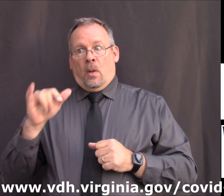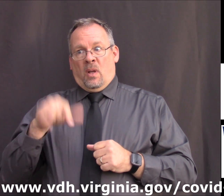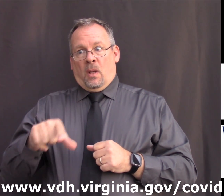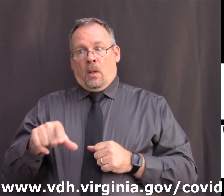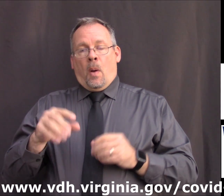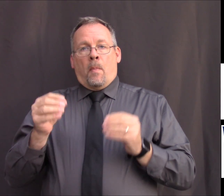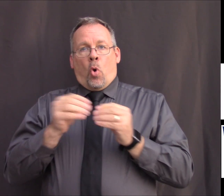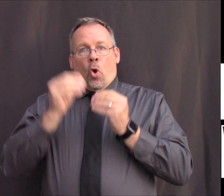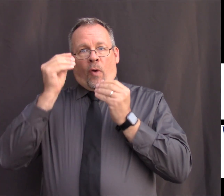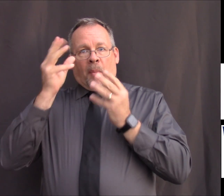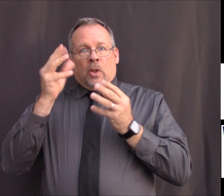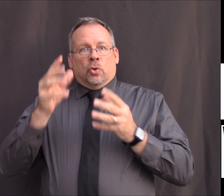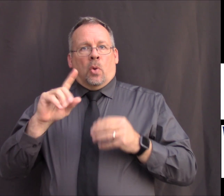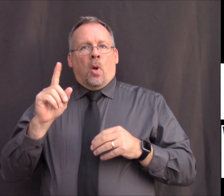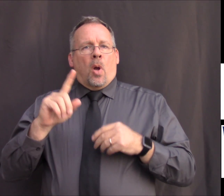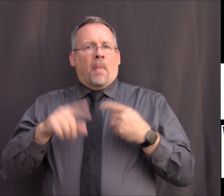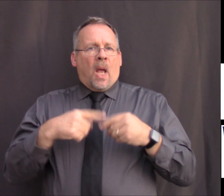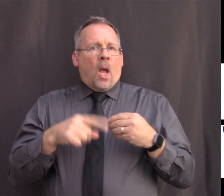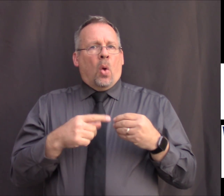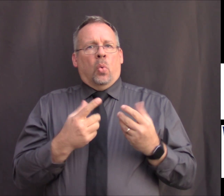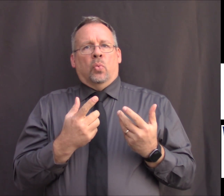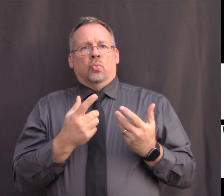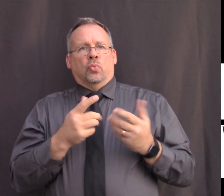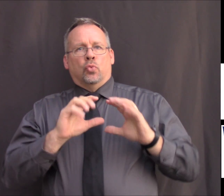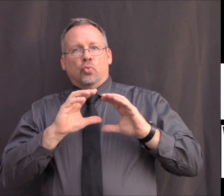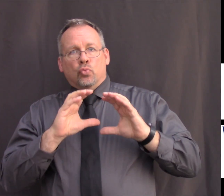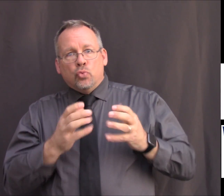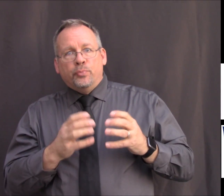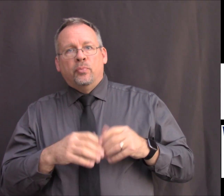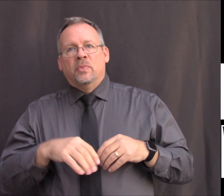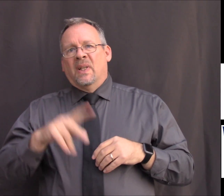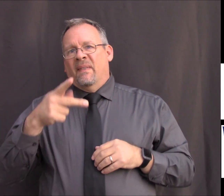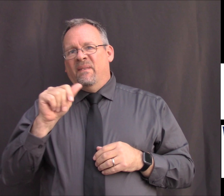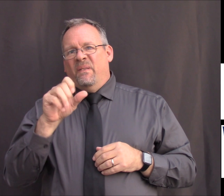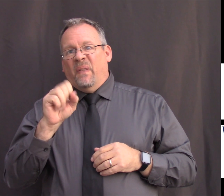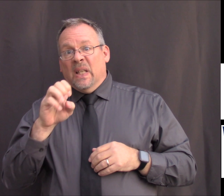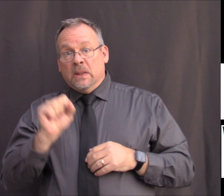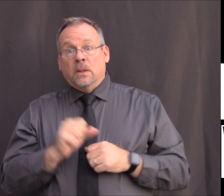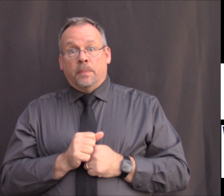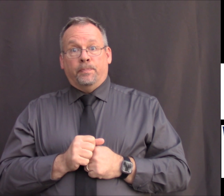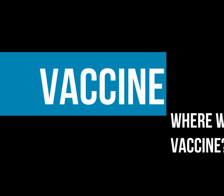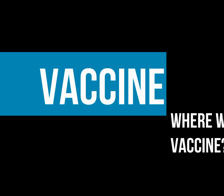For the most up-to-date information about the priority group phases.